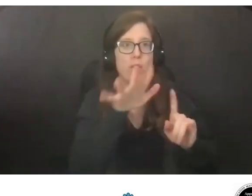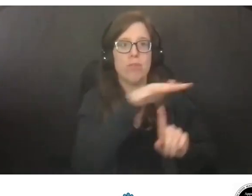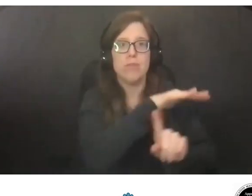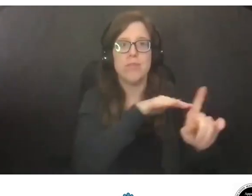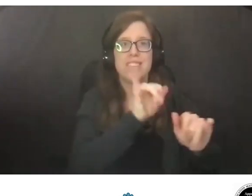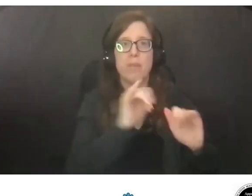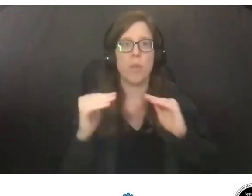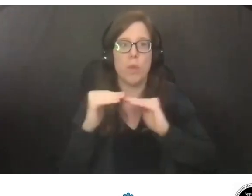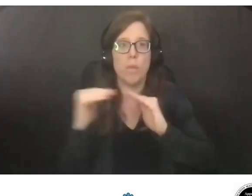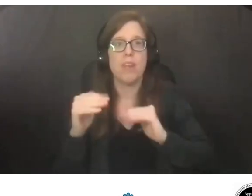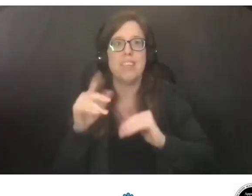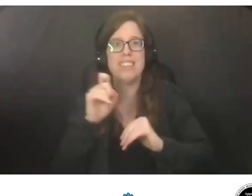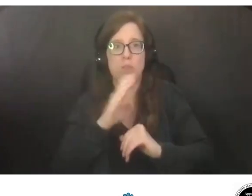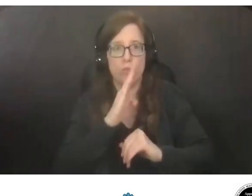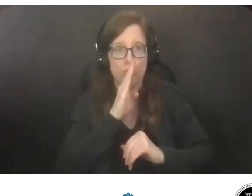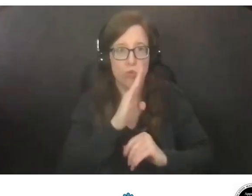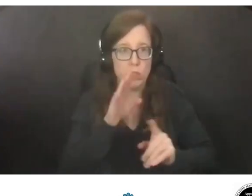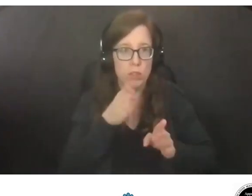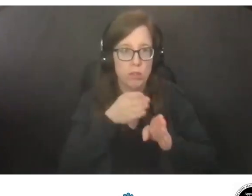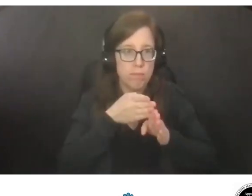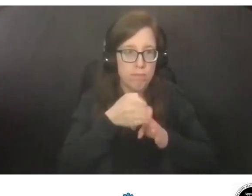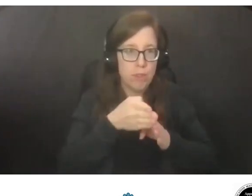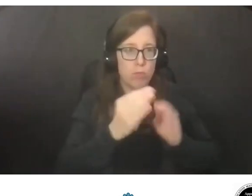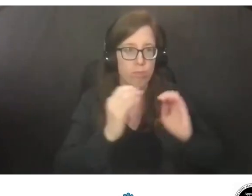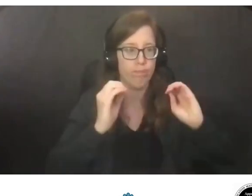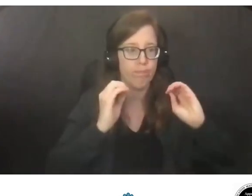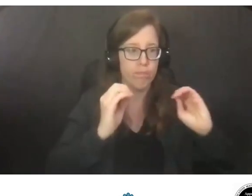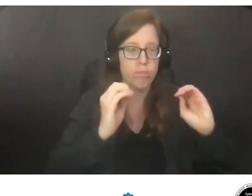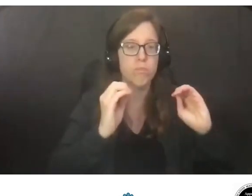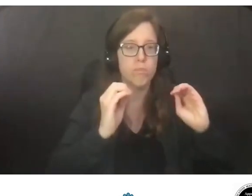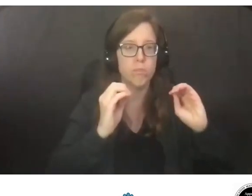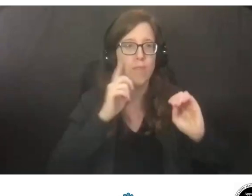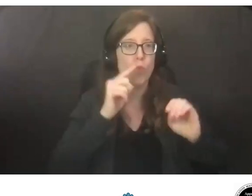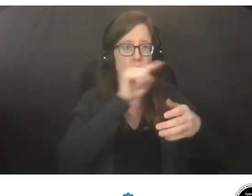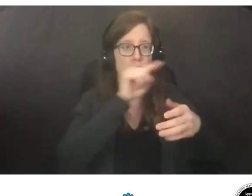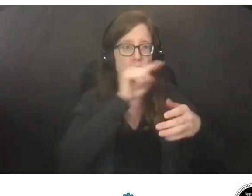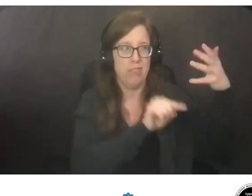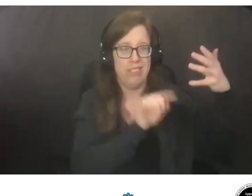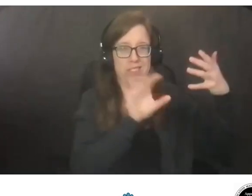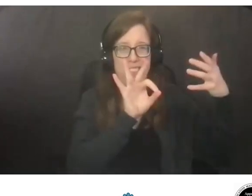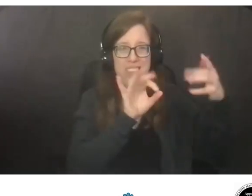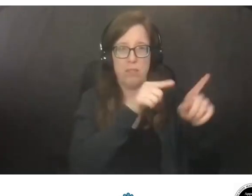and that they required some direct specialized instruction in these areas.